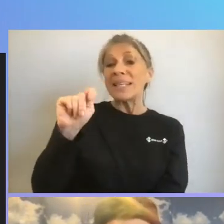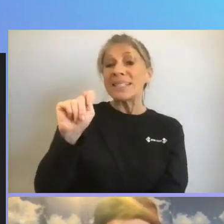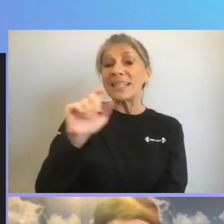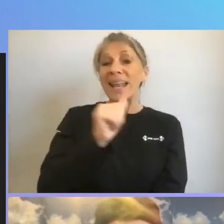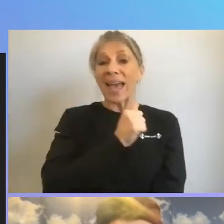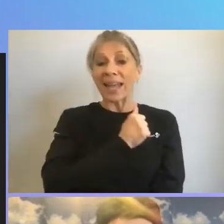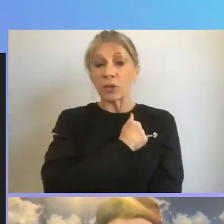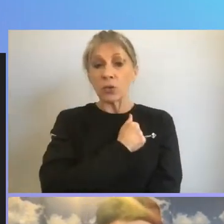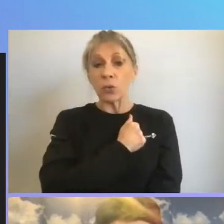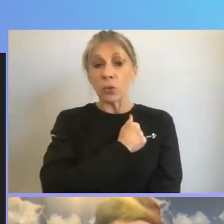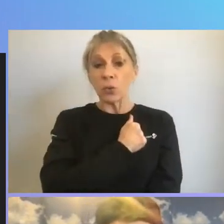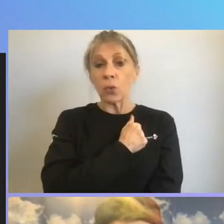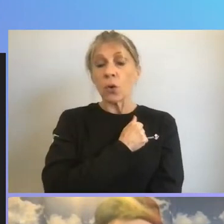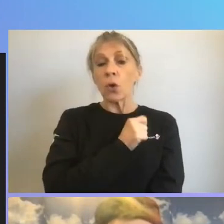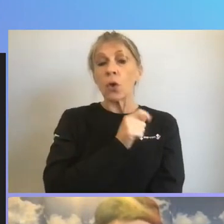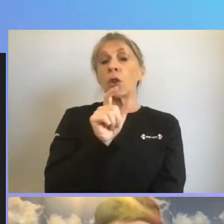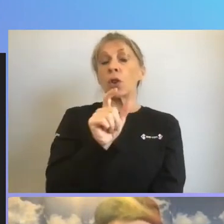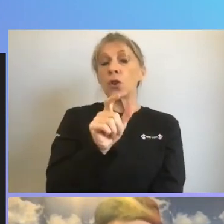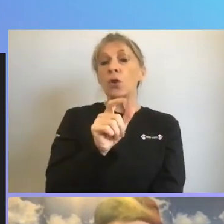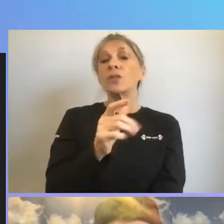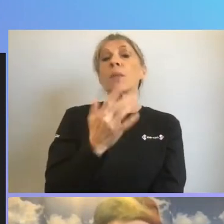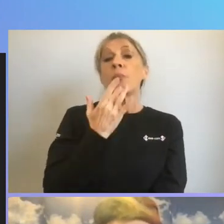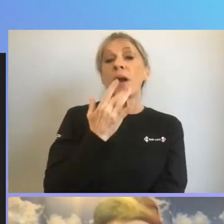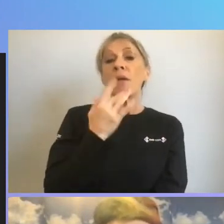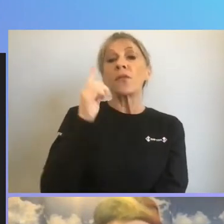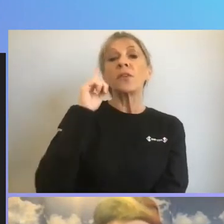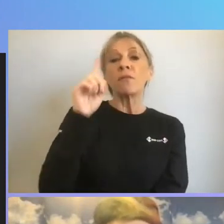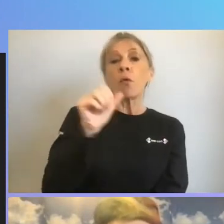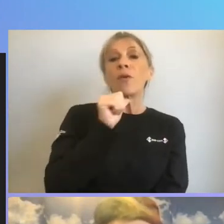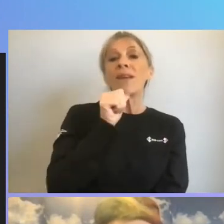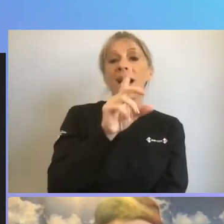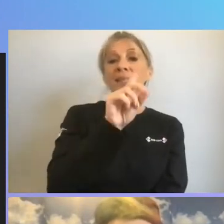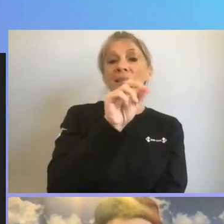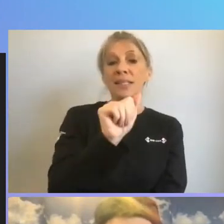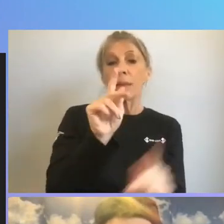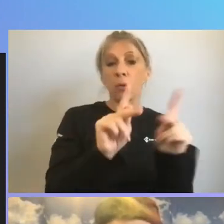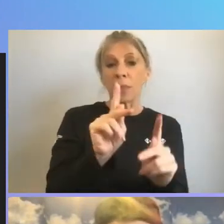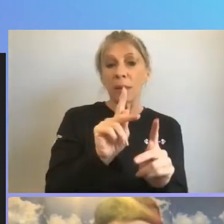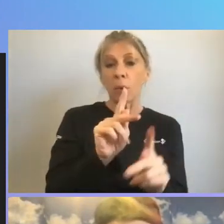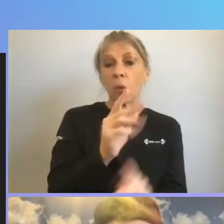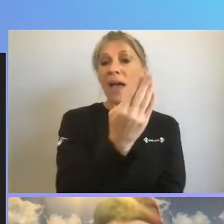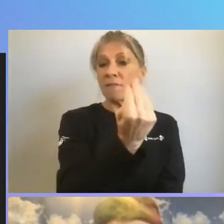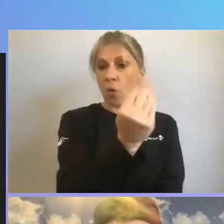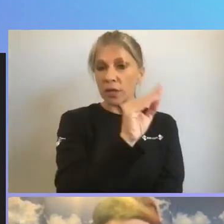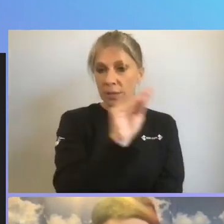preference for non-disabled